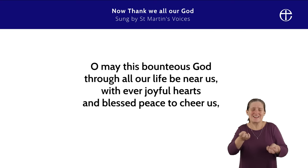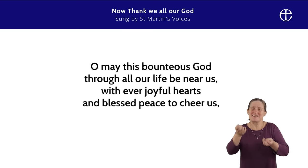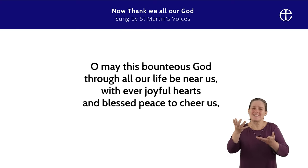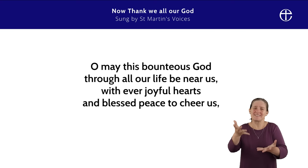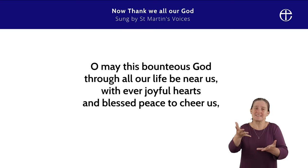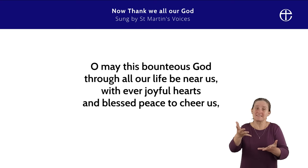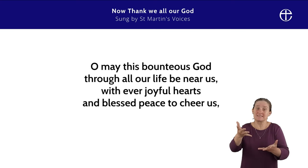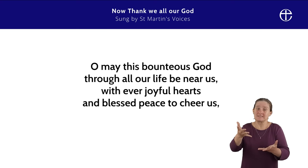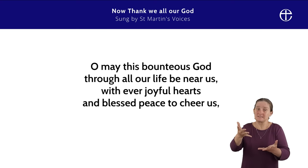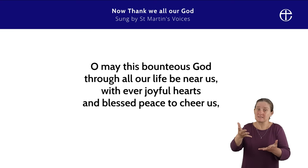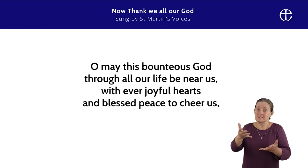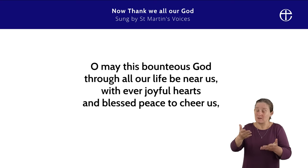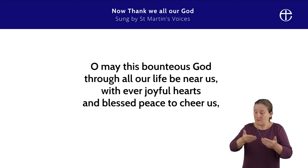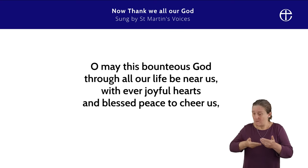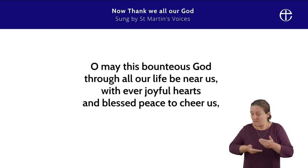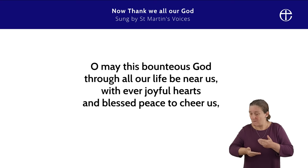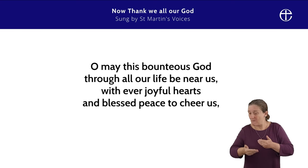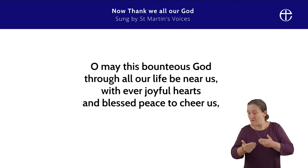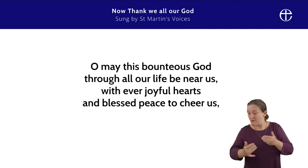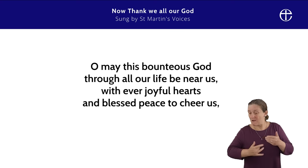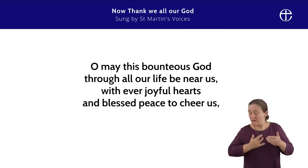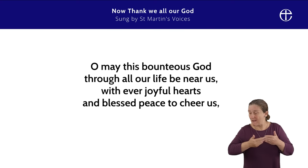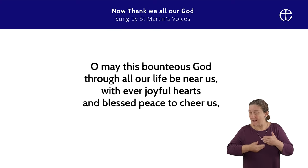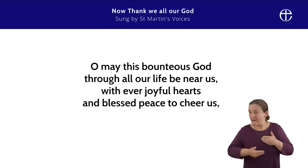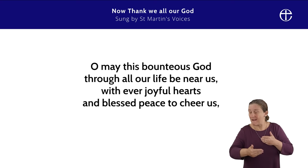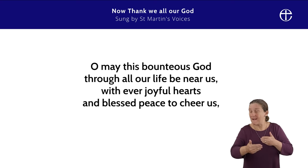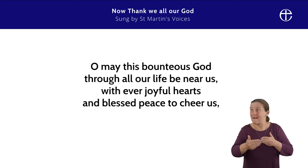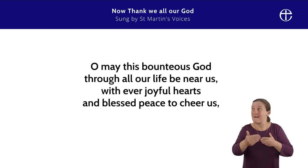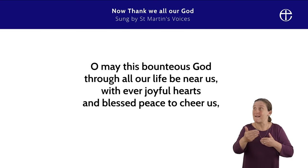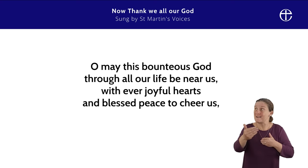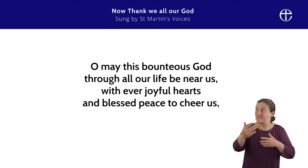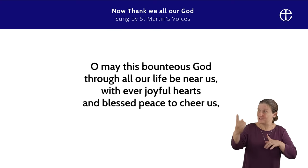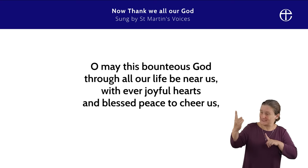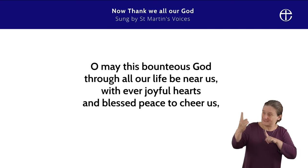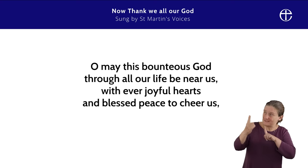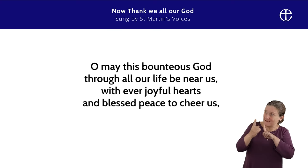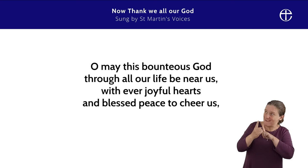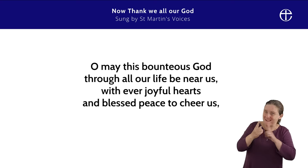Through all our life be near us